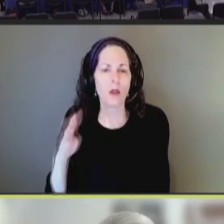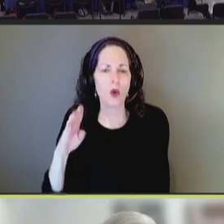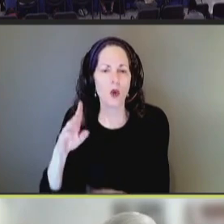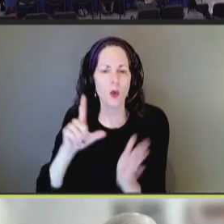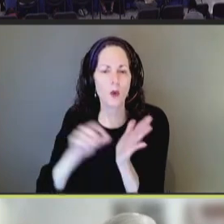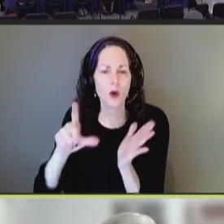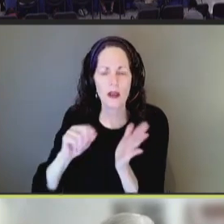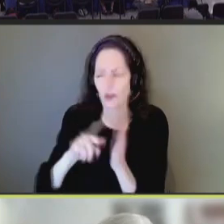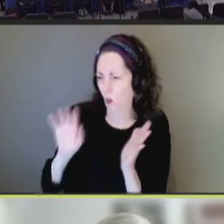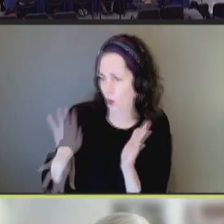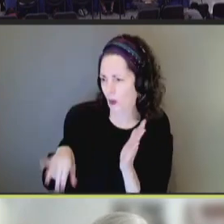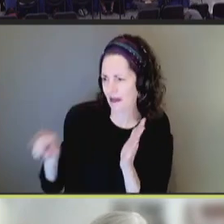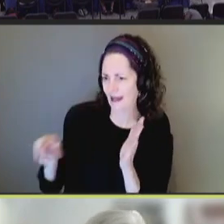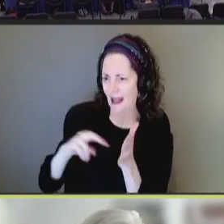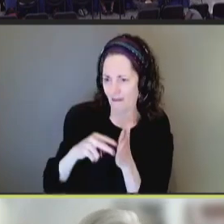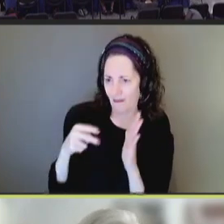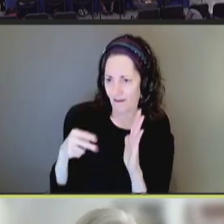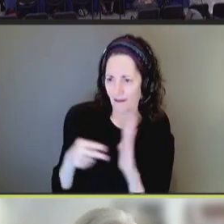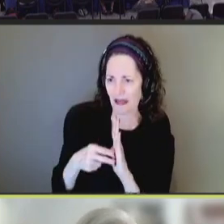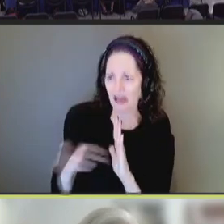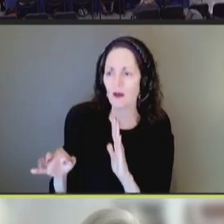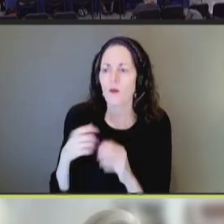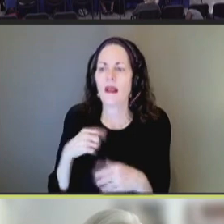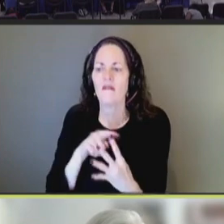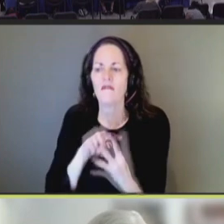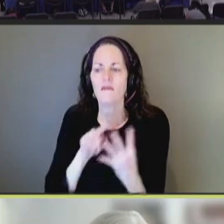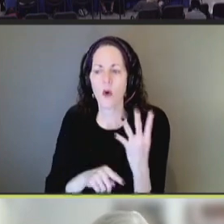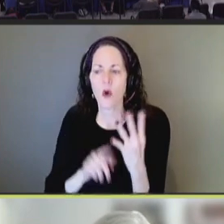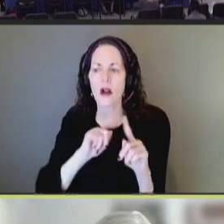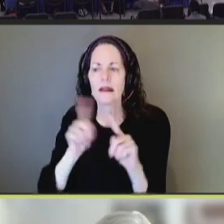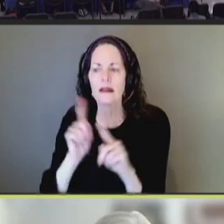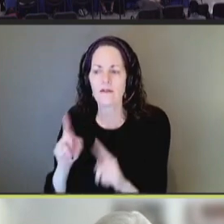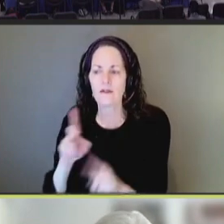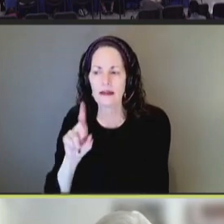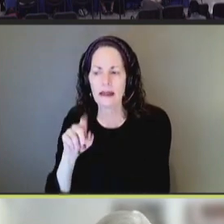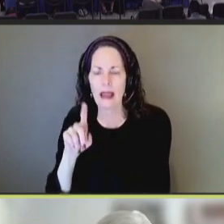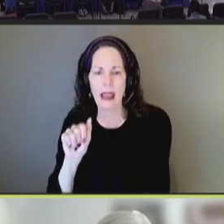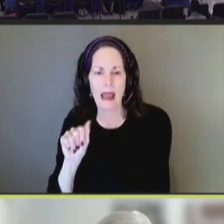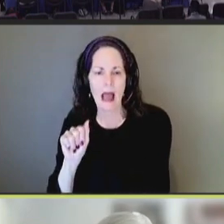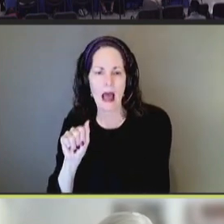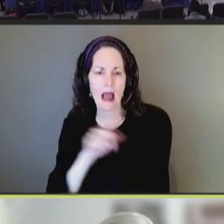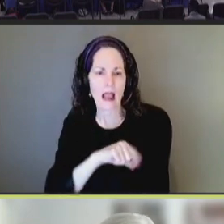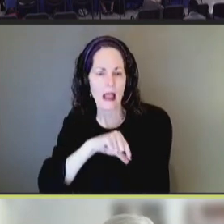IIS across four different data quality characteristics, such as availability,